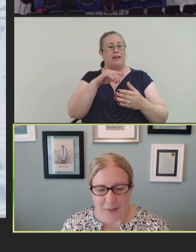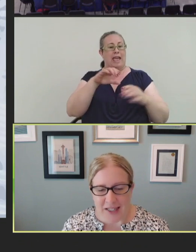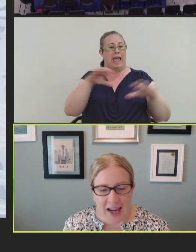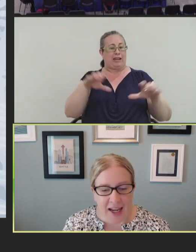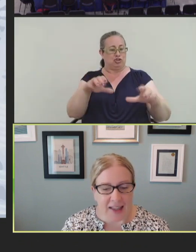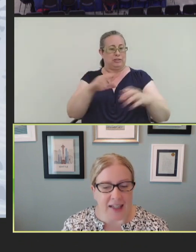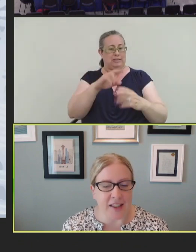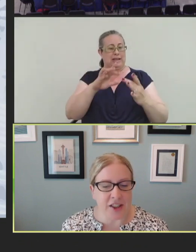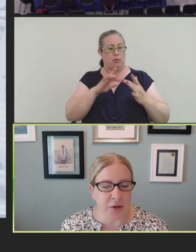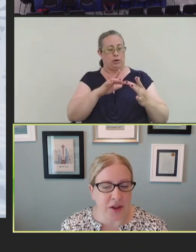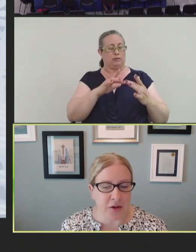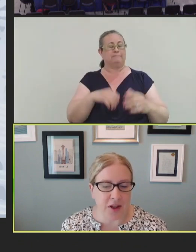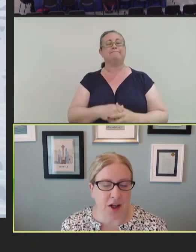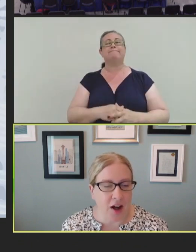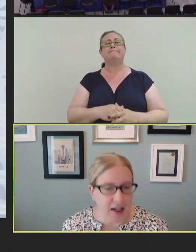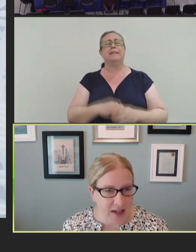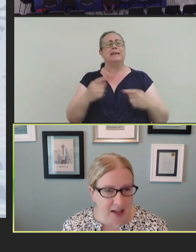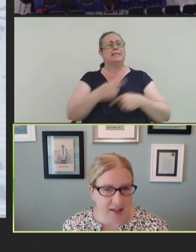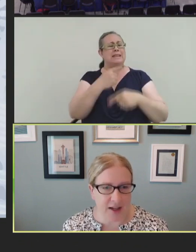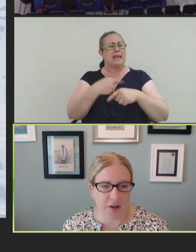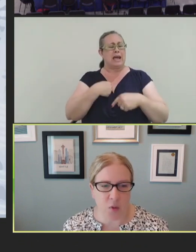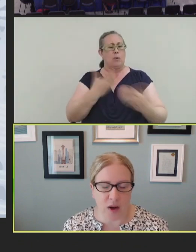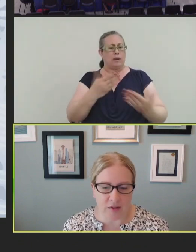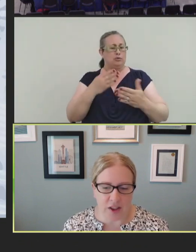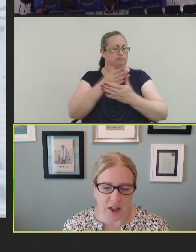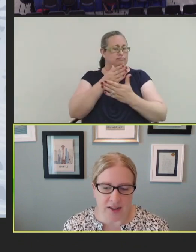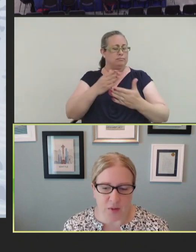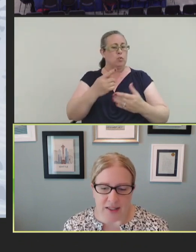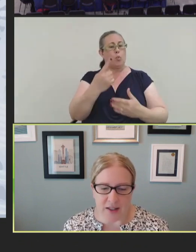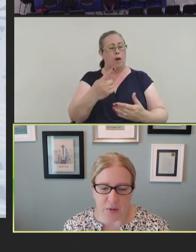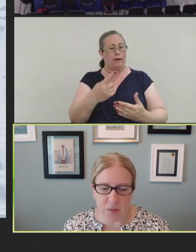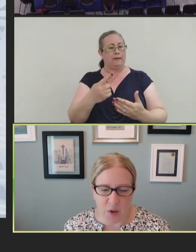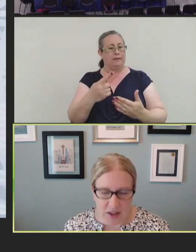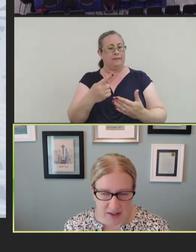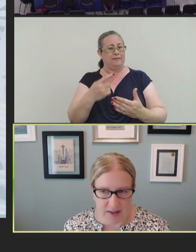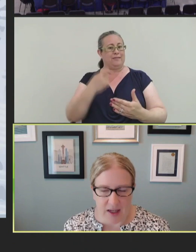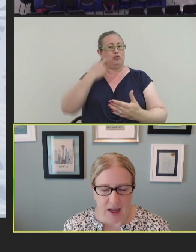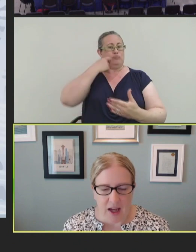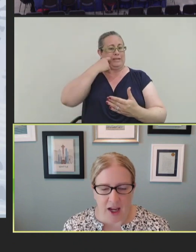Today, I'd like to share with you the content of one of SEAN's recent reports